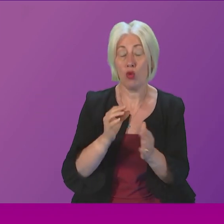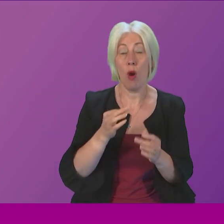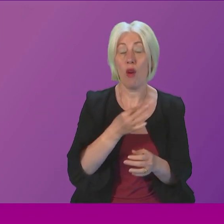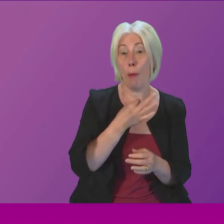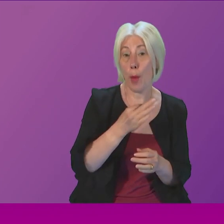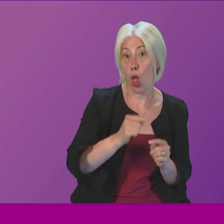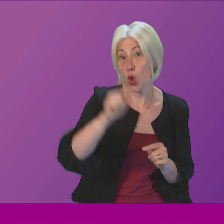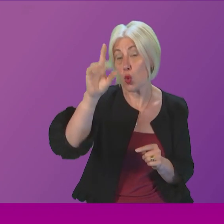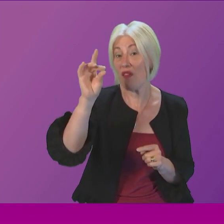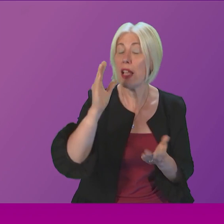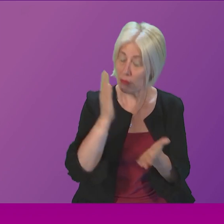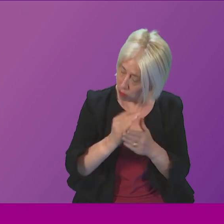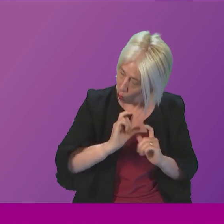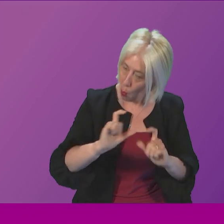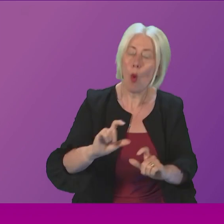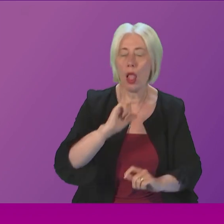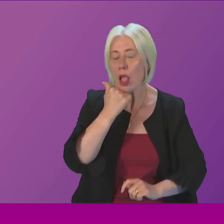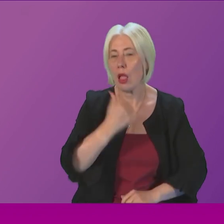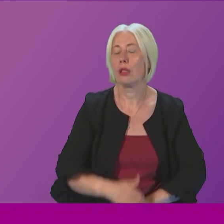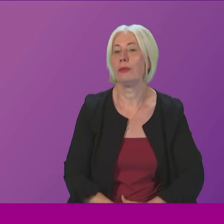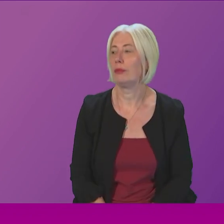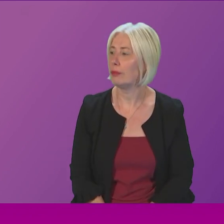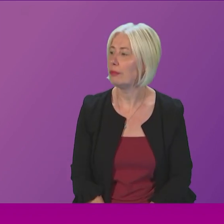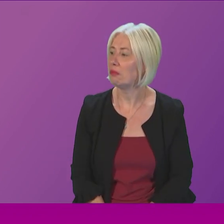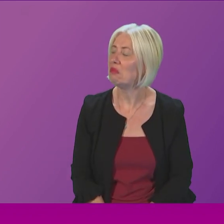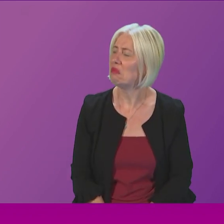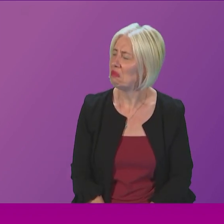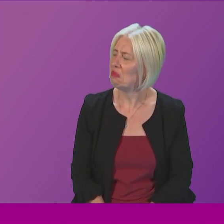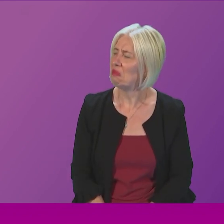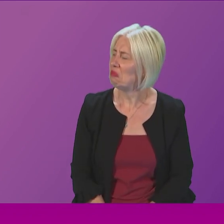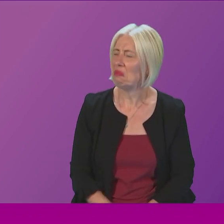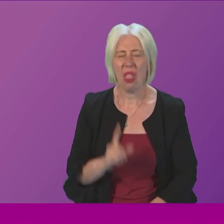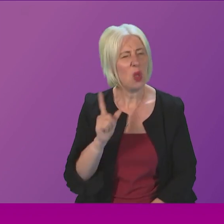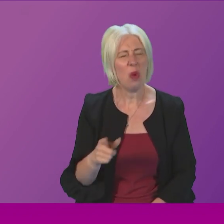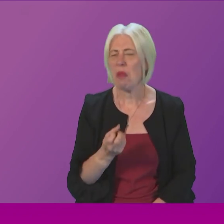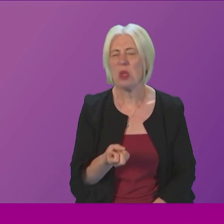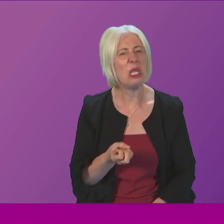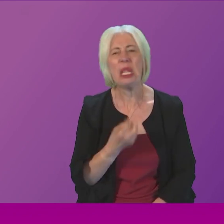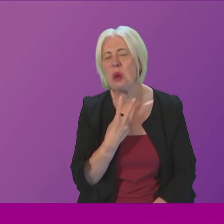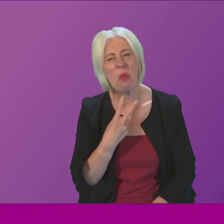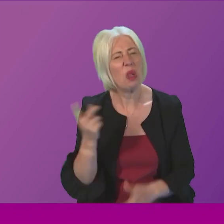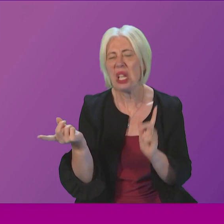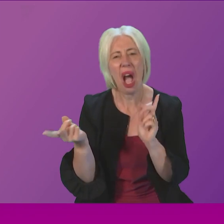That is perhaps one of the most disappointing answers that I have ever heard in the chamber.